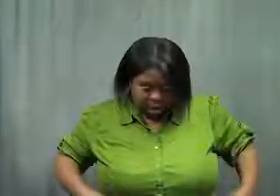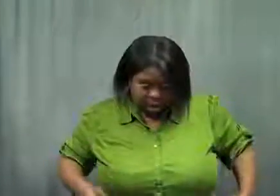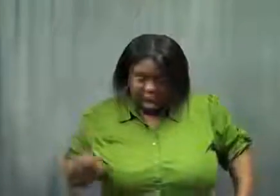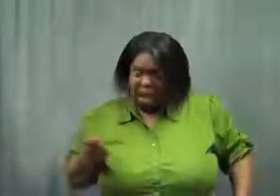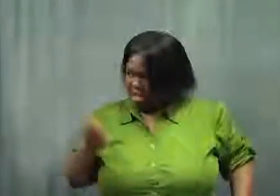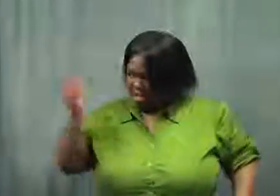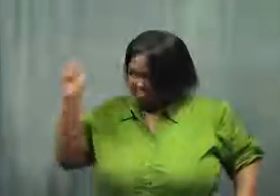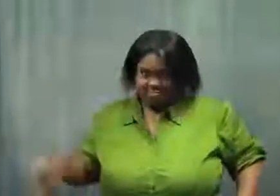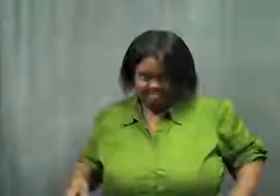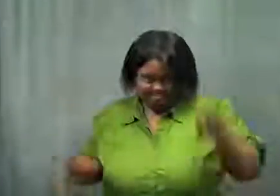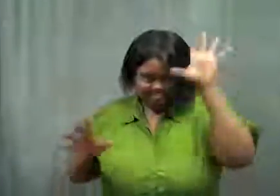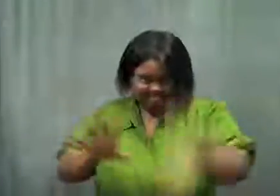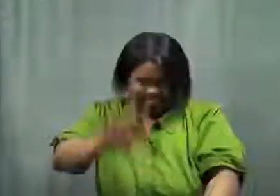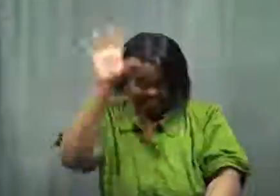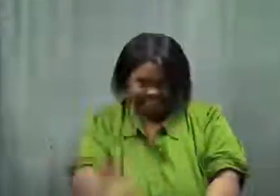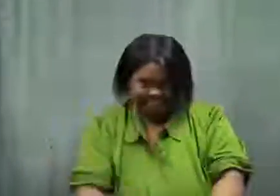My mother saw me go down, and set that comb down and grabbed me by the shoulders